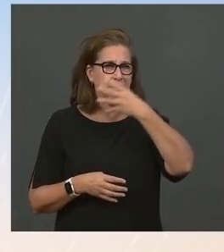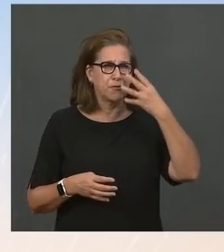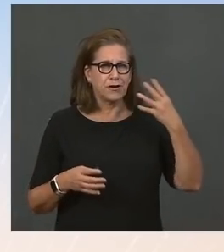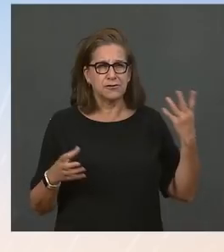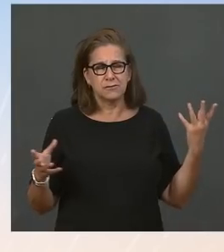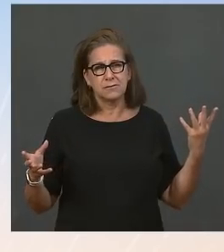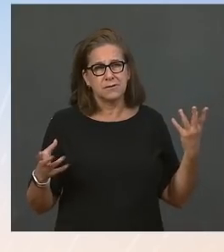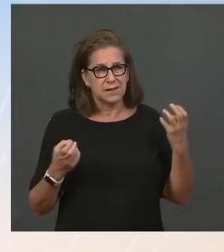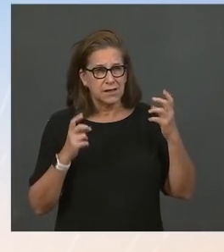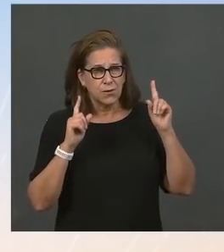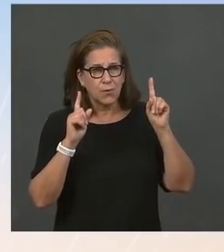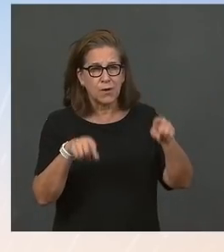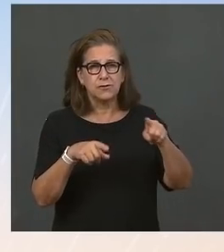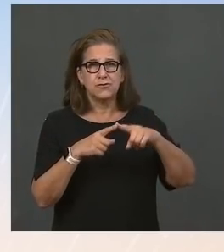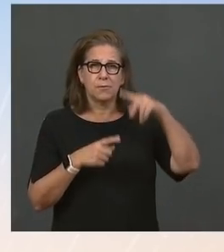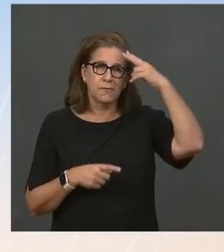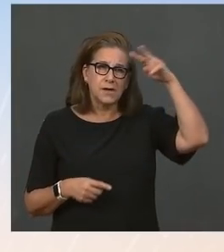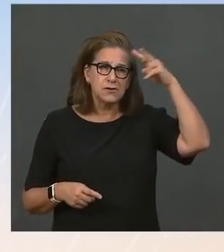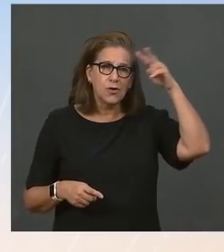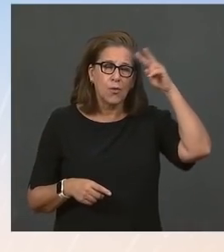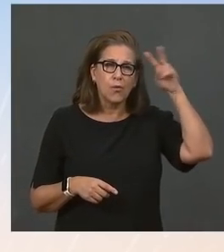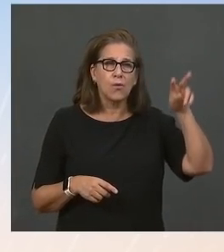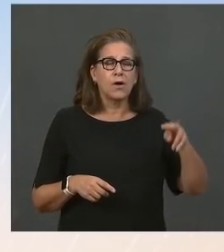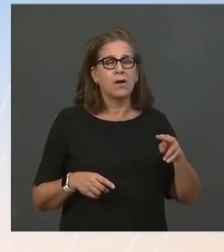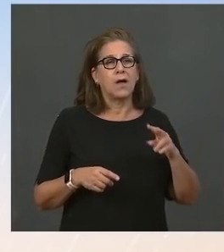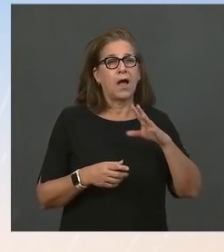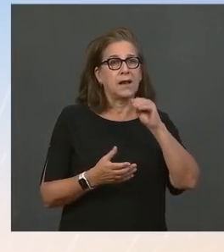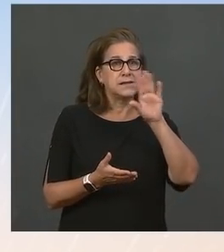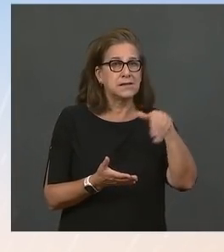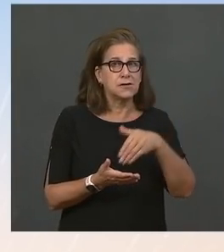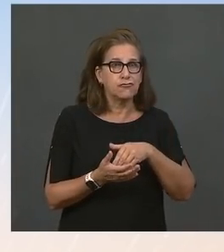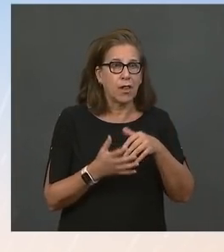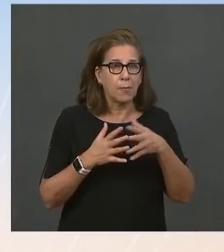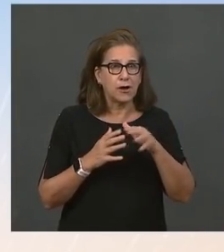10 times to address border issues and talk about what we can do